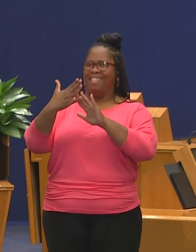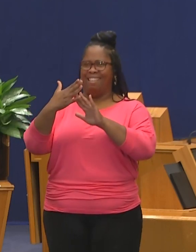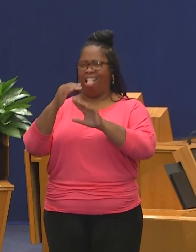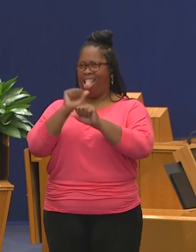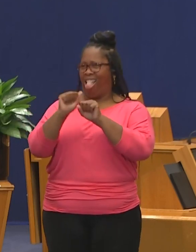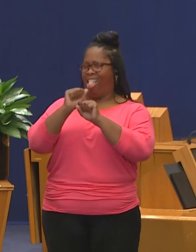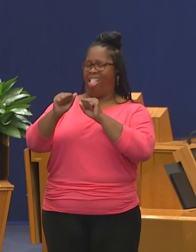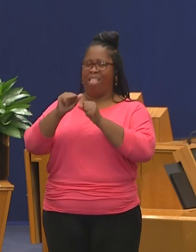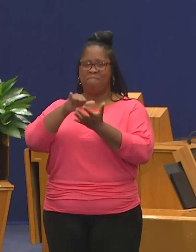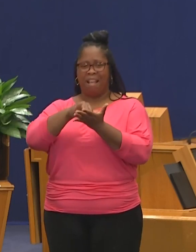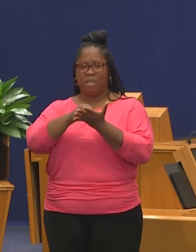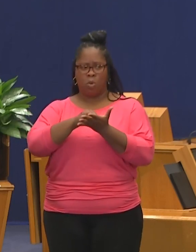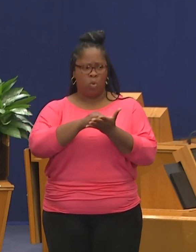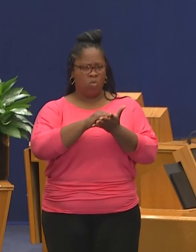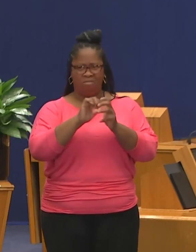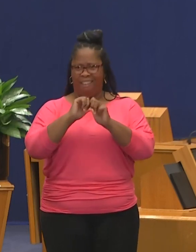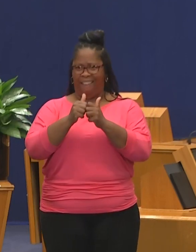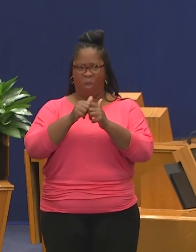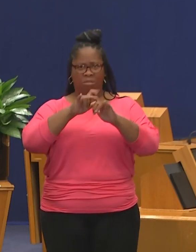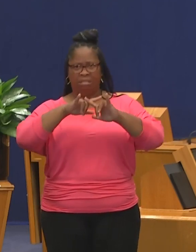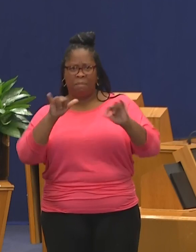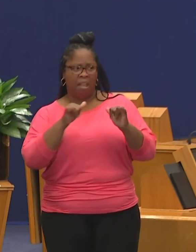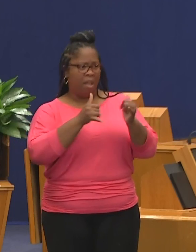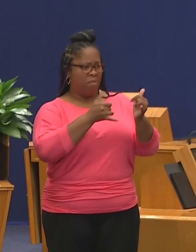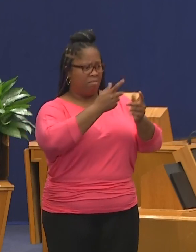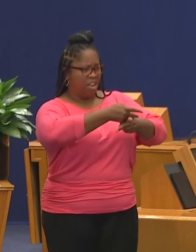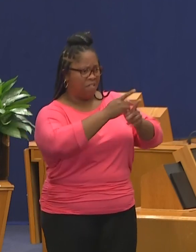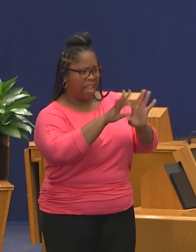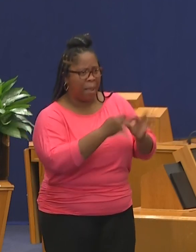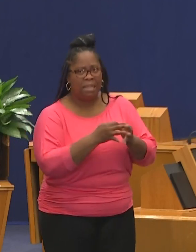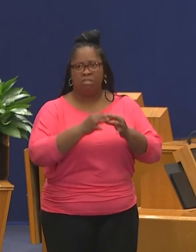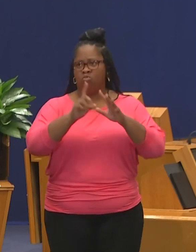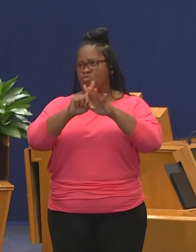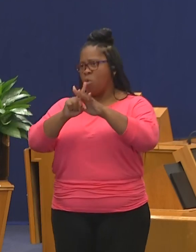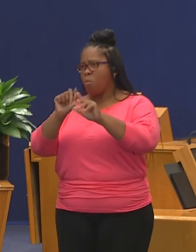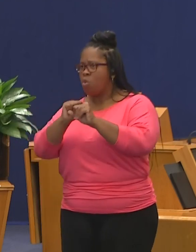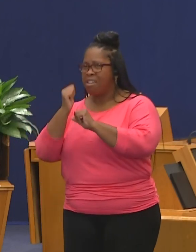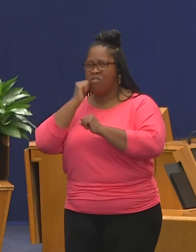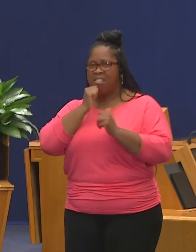YOU'RE FACING THE IMPOSSIBLE TASK OF JUGGLING CARING FOR YOUR